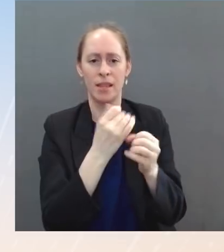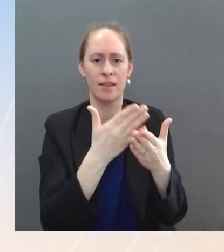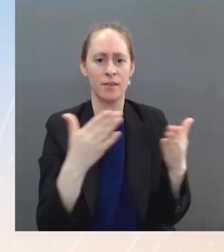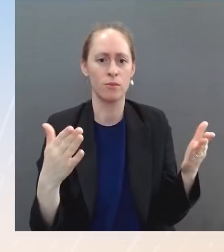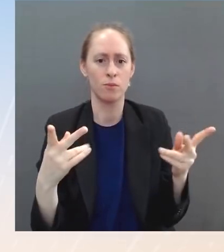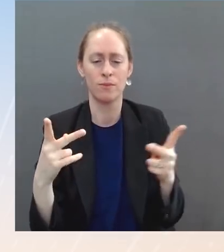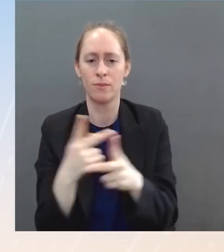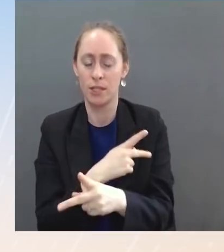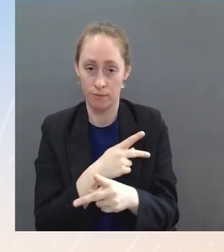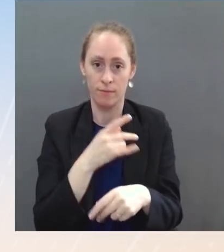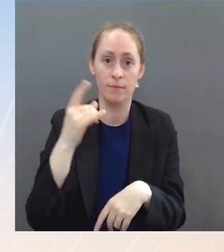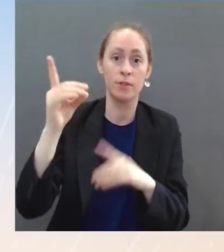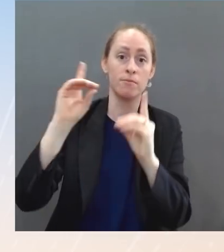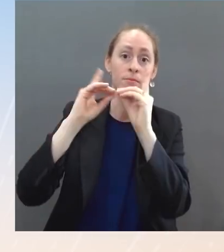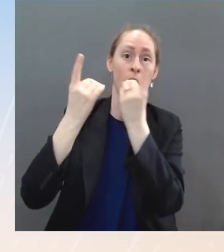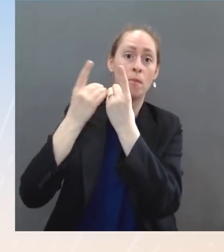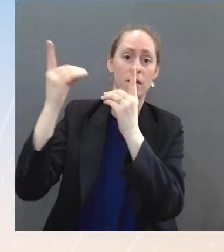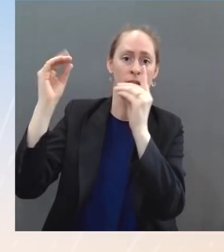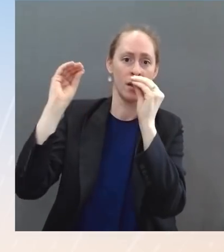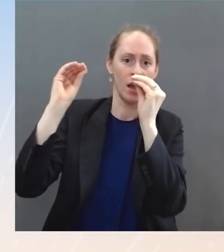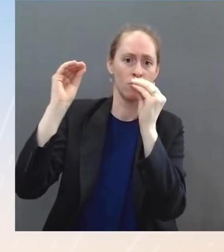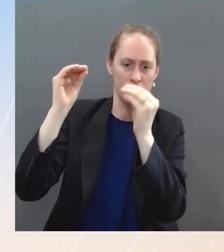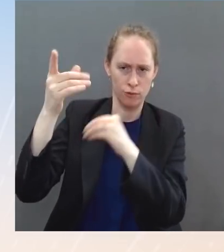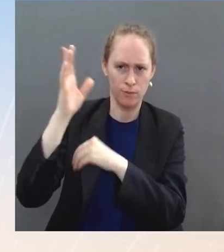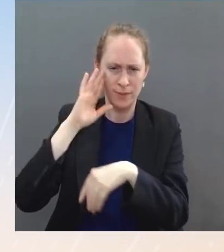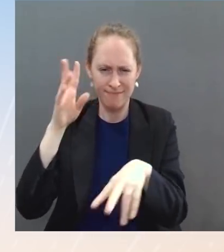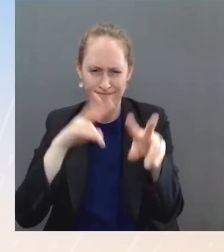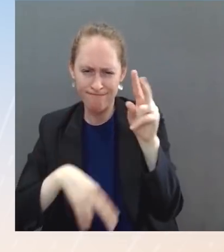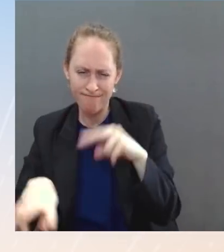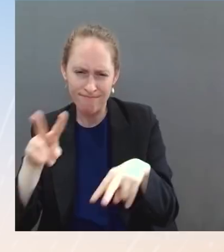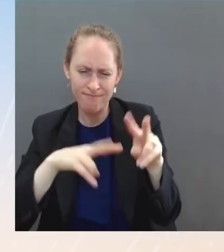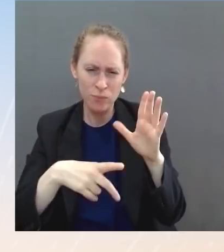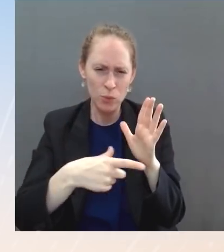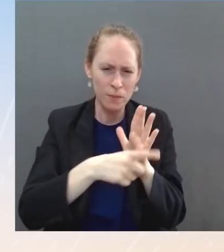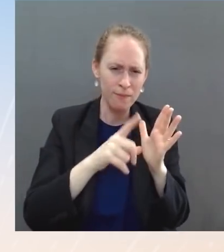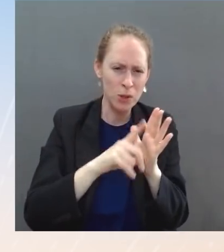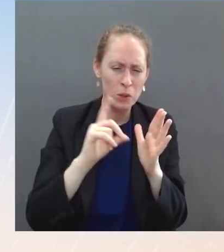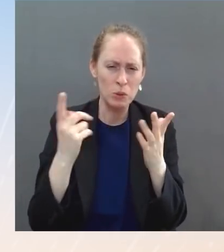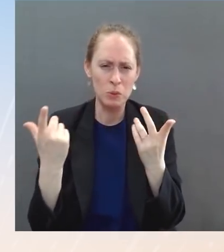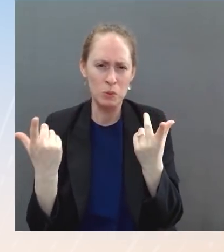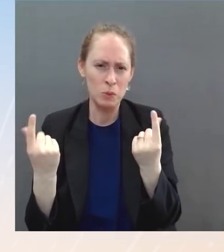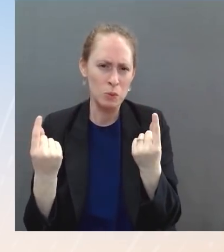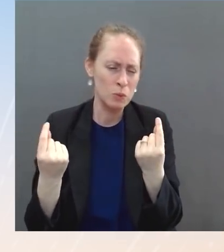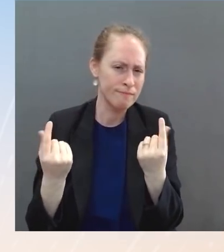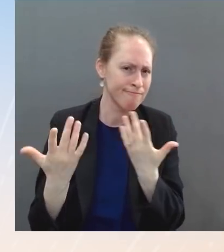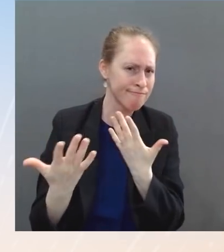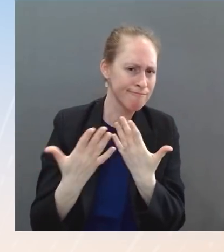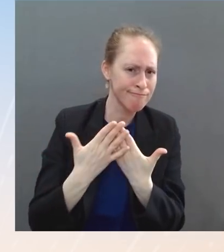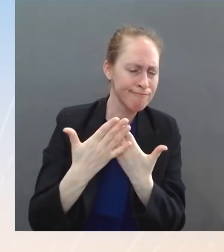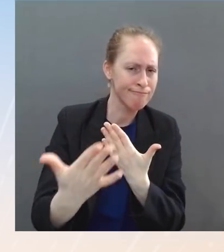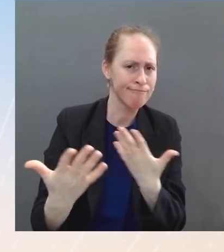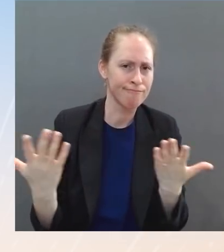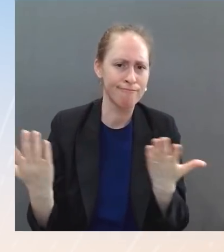and ready to evaluate what to do next, and when -- and its implementation -- whether its implementation